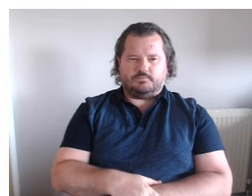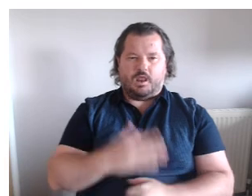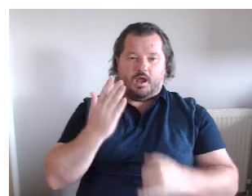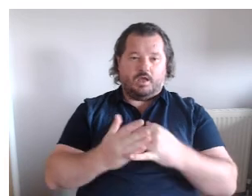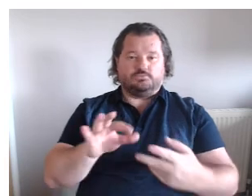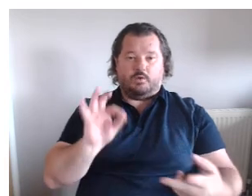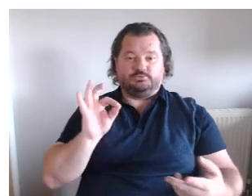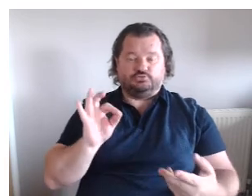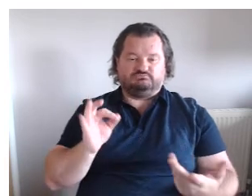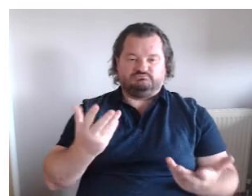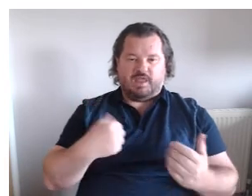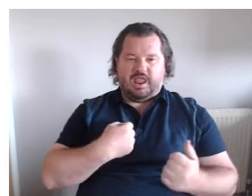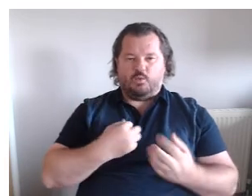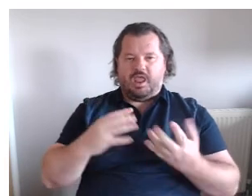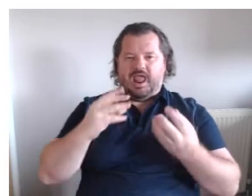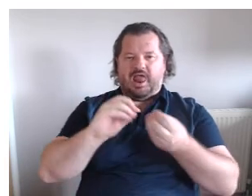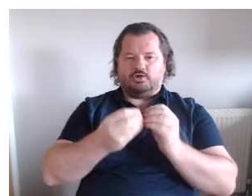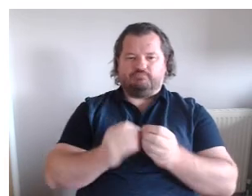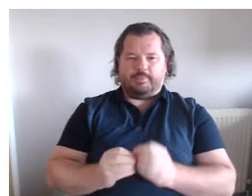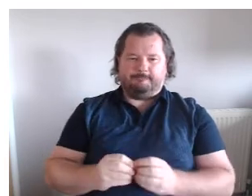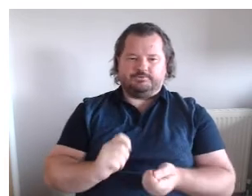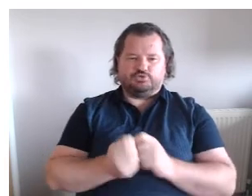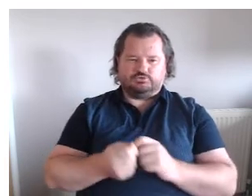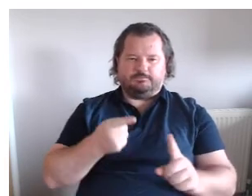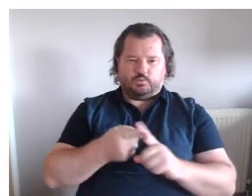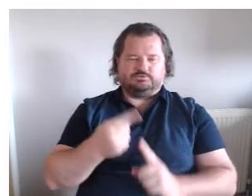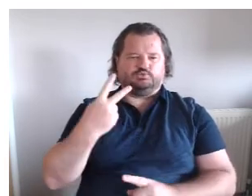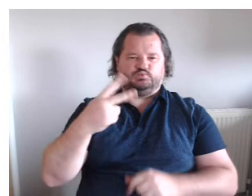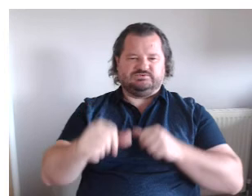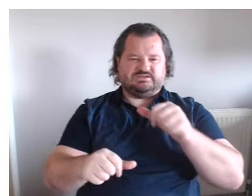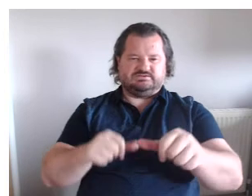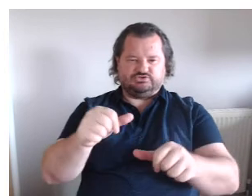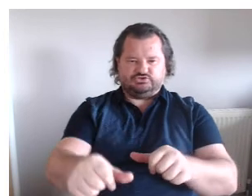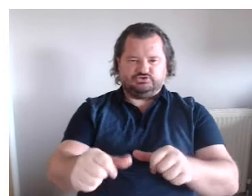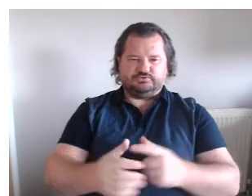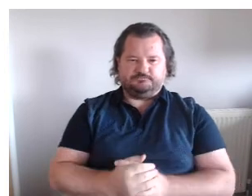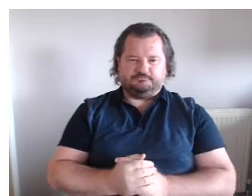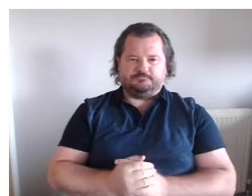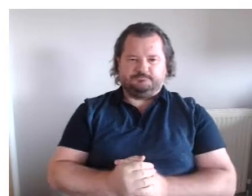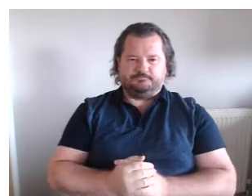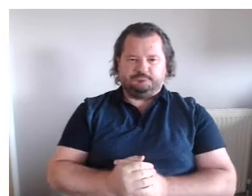The last option is the changepoint-modulated pseudo-labelling algorithm which consists of two stages.